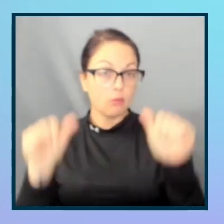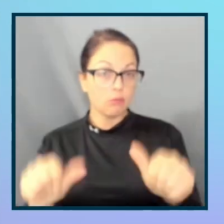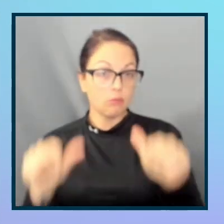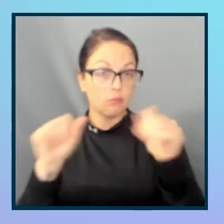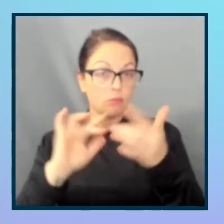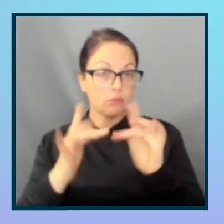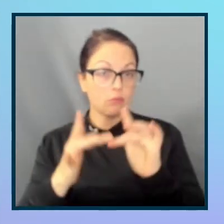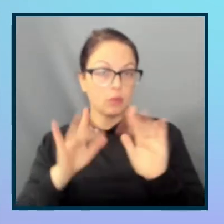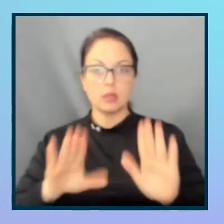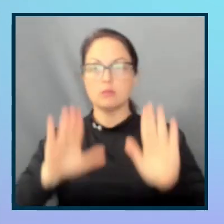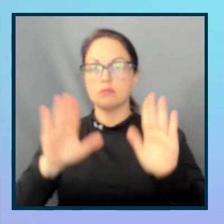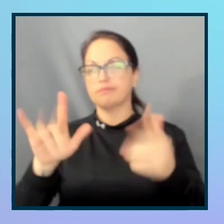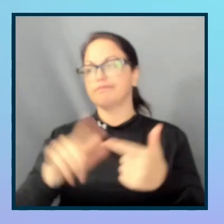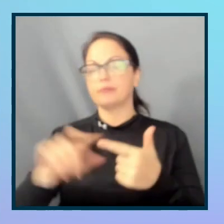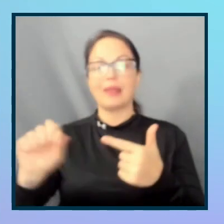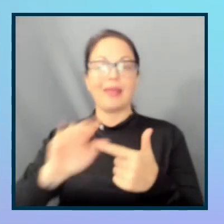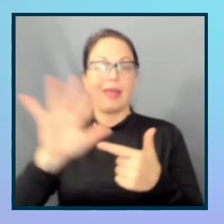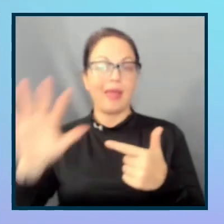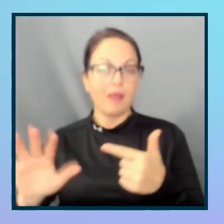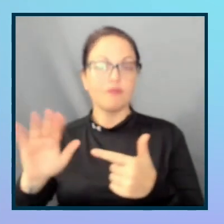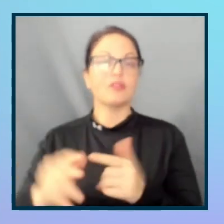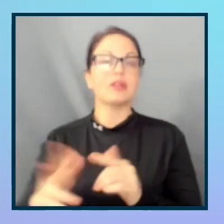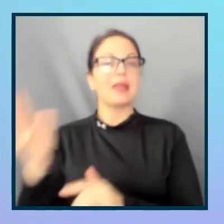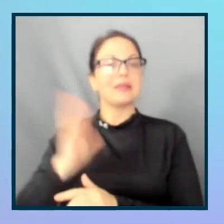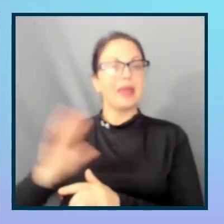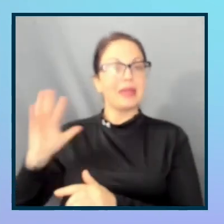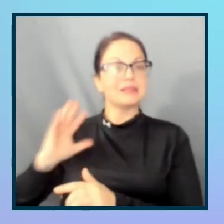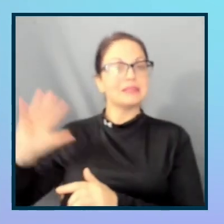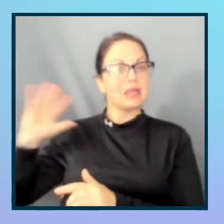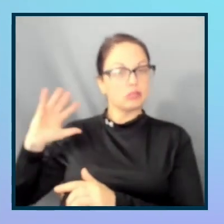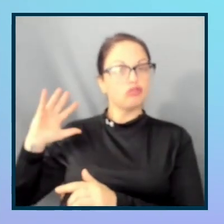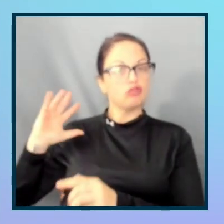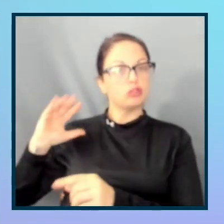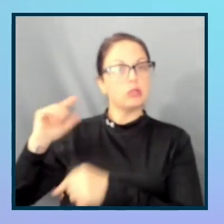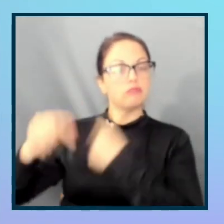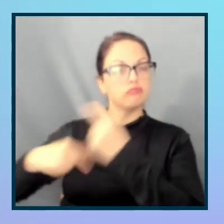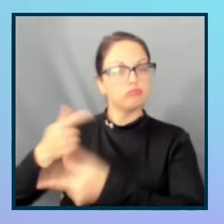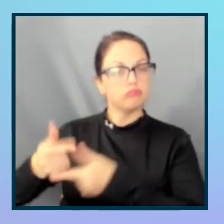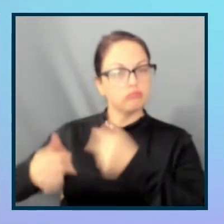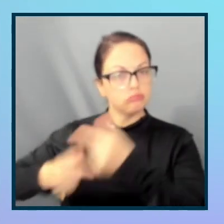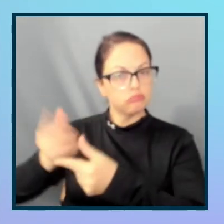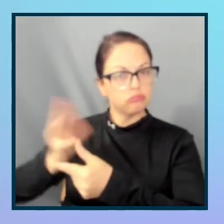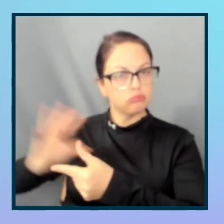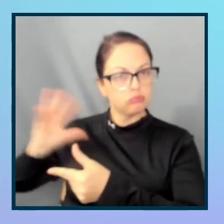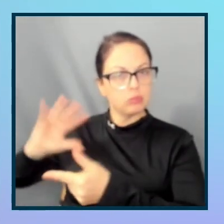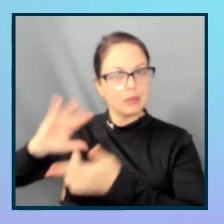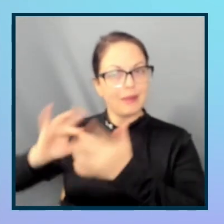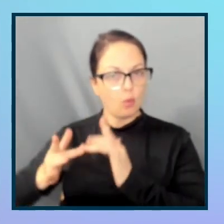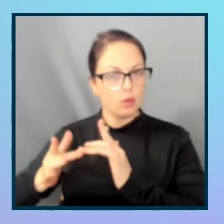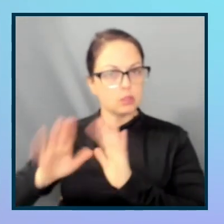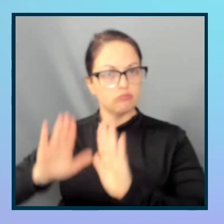Our African Ancestry Network is amazing. In the past, it was the Women's Network and the Pride Network.